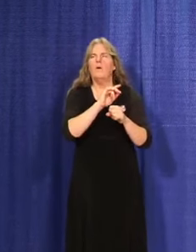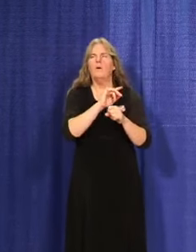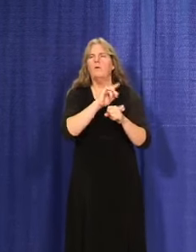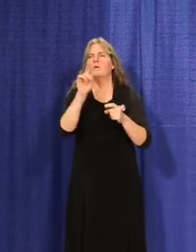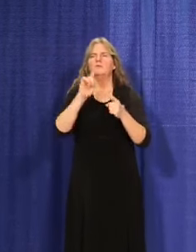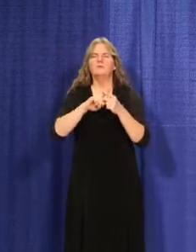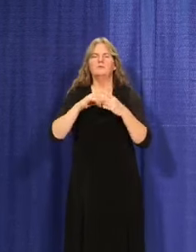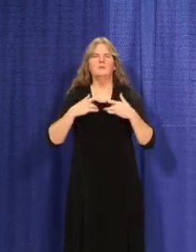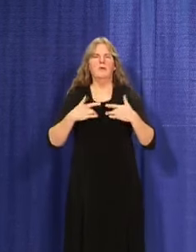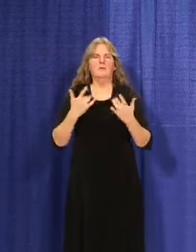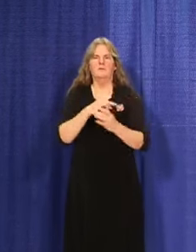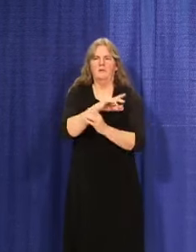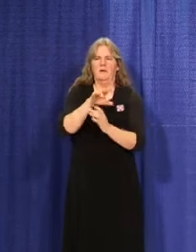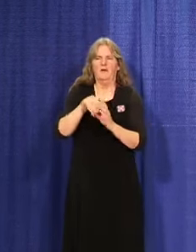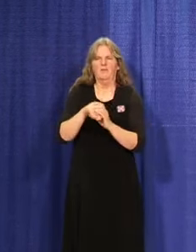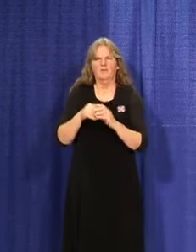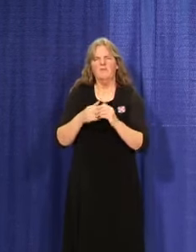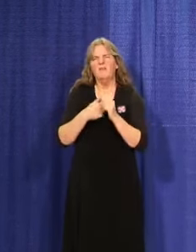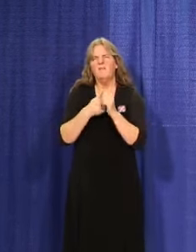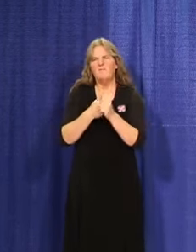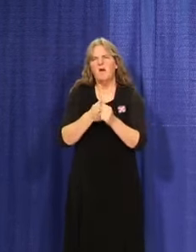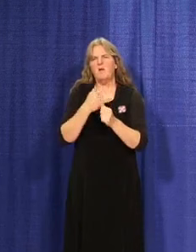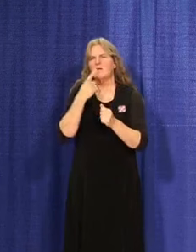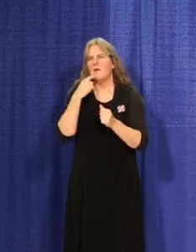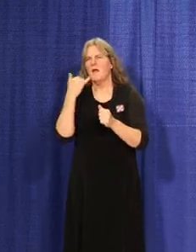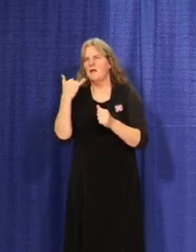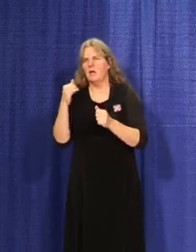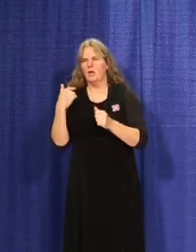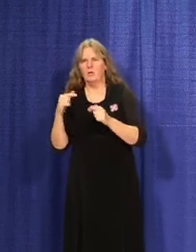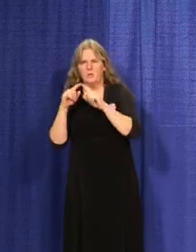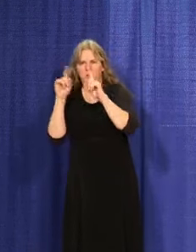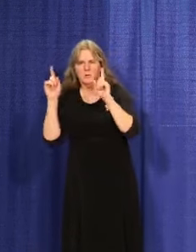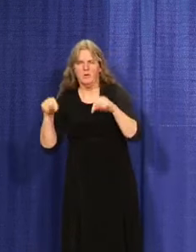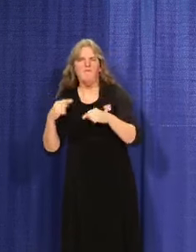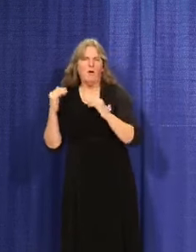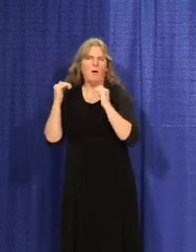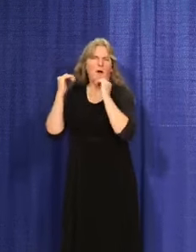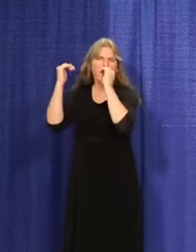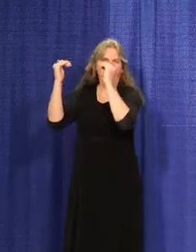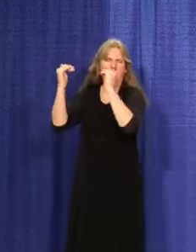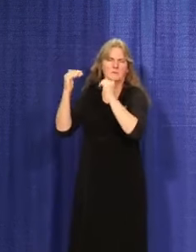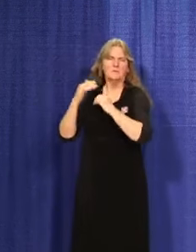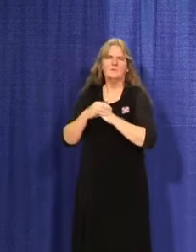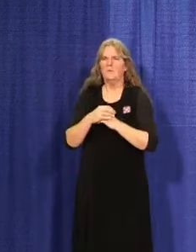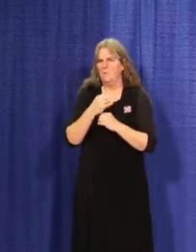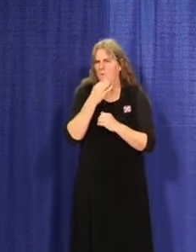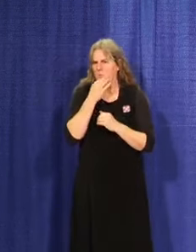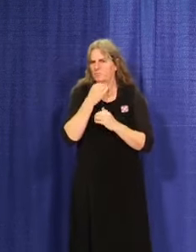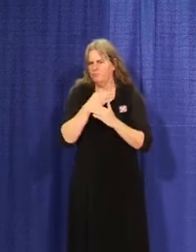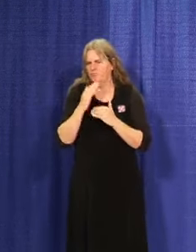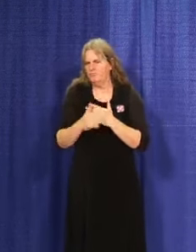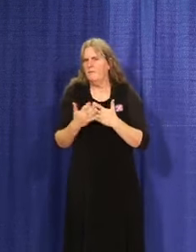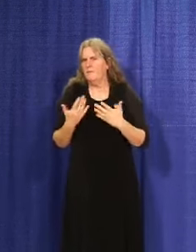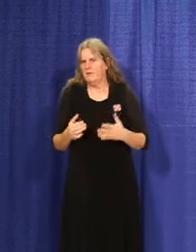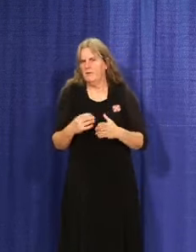light scenario for adults. So we should have that finalized this week, and we are working on